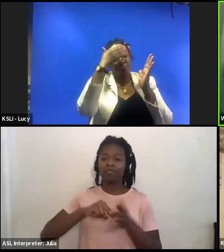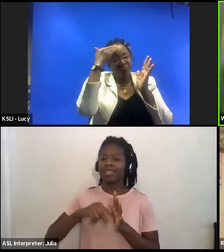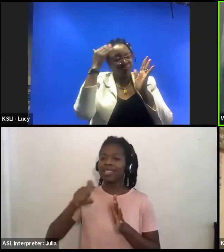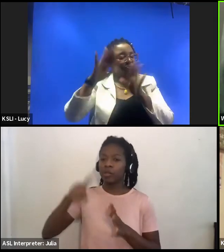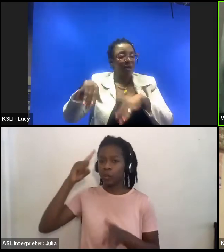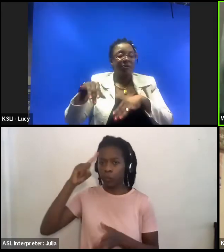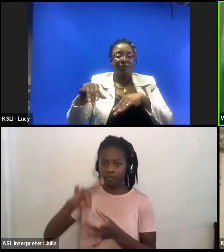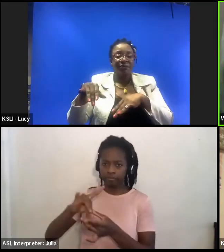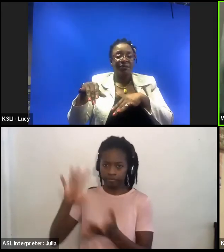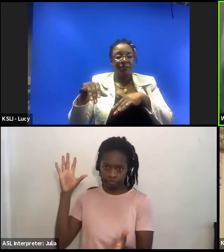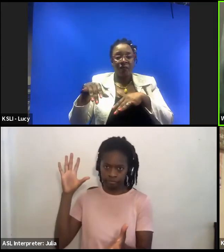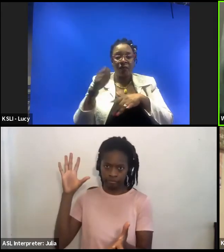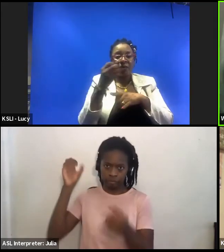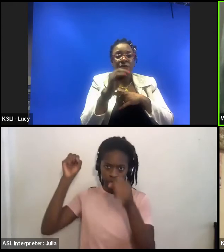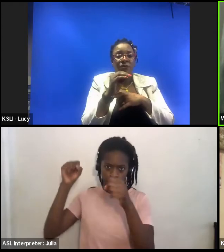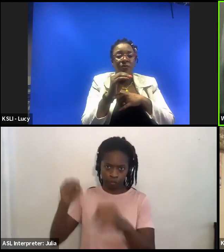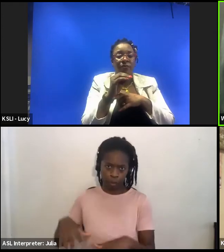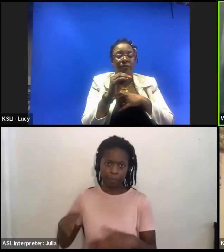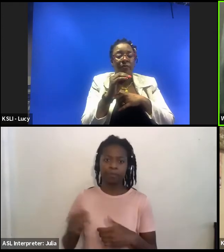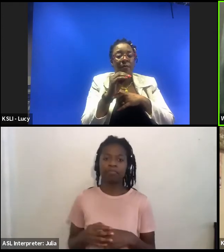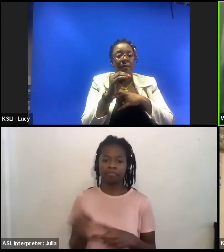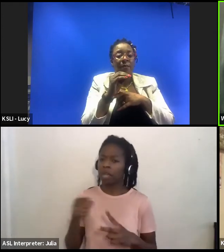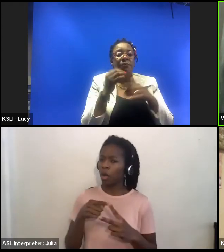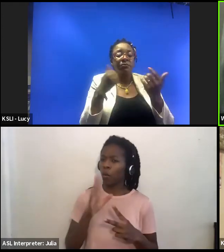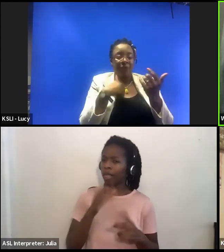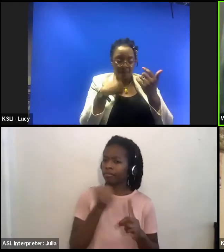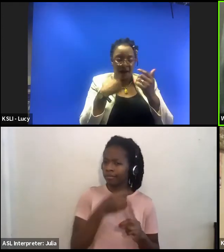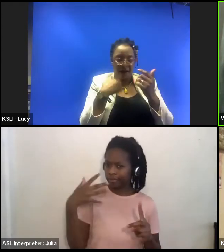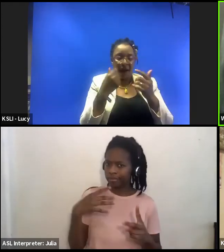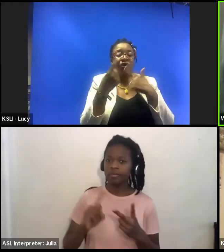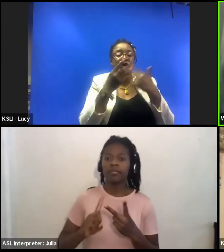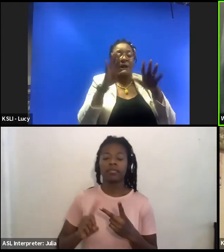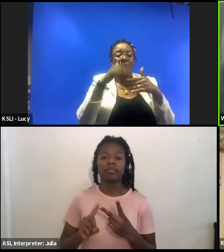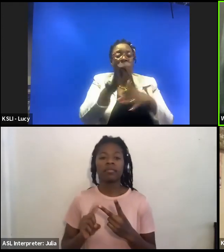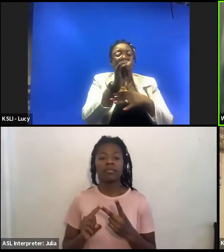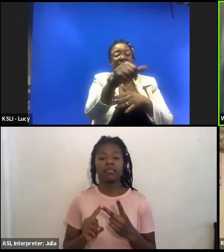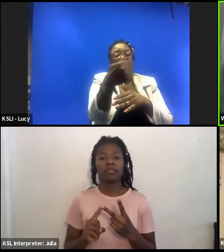So I'll get back to that. The other thing I'm reminded of is